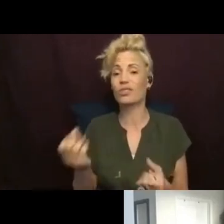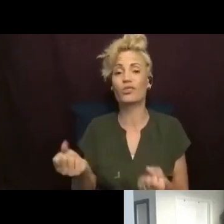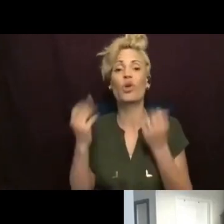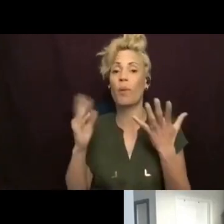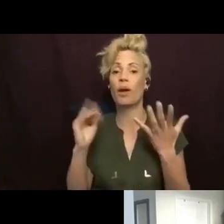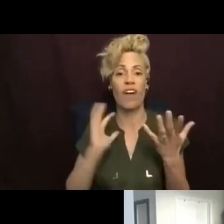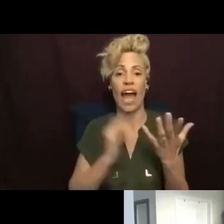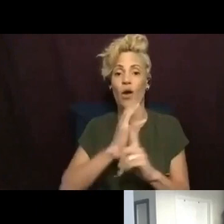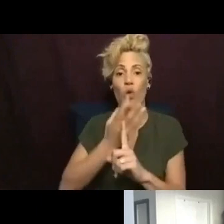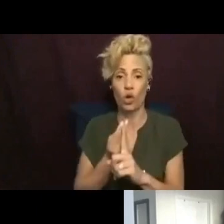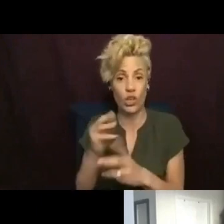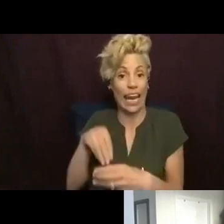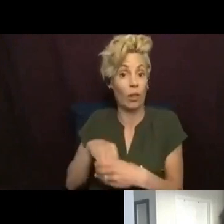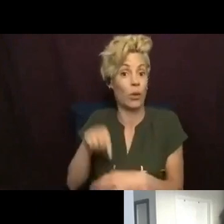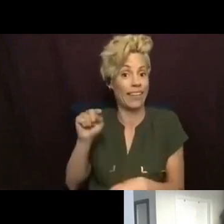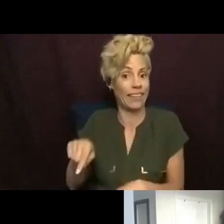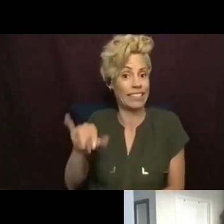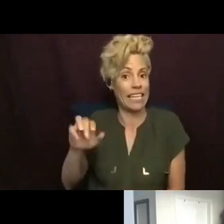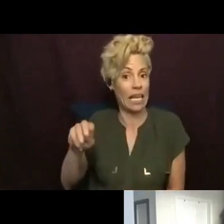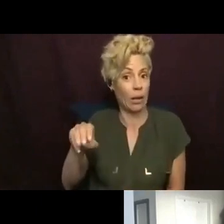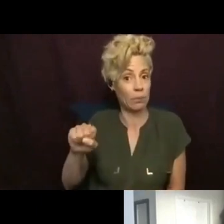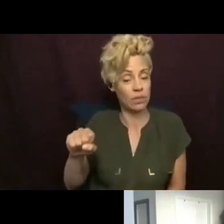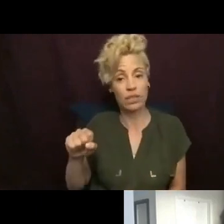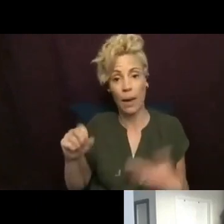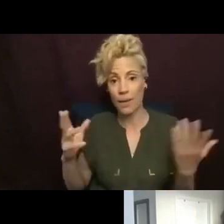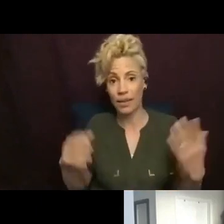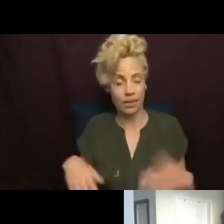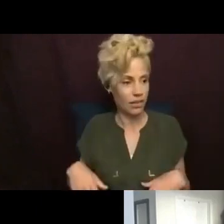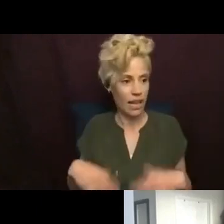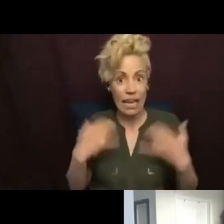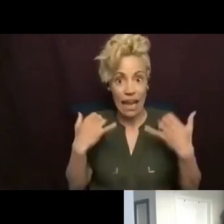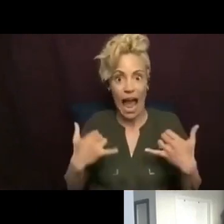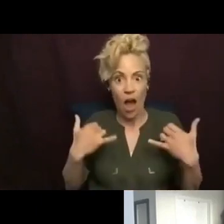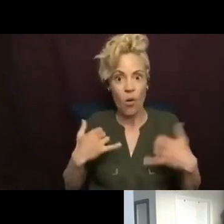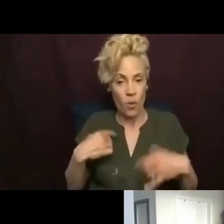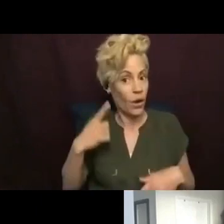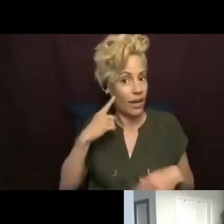as we're coming on the heels of Dr. Seuss' books,